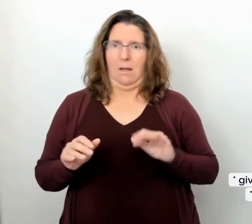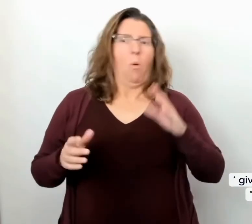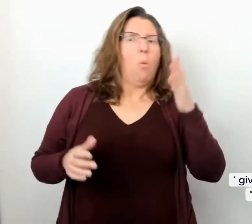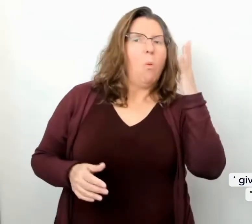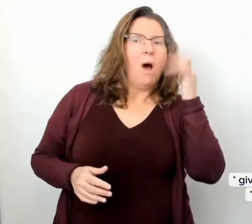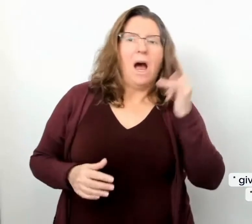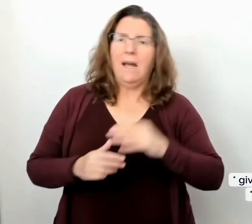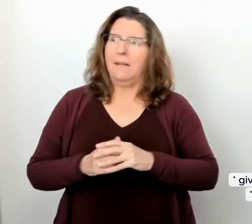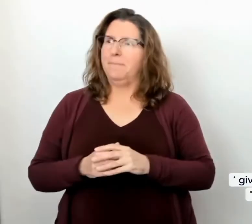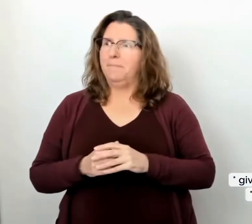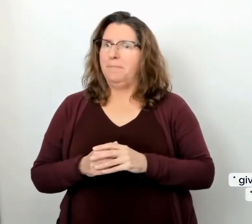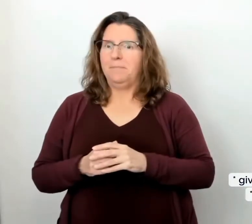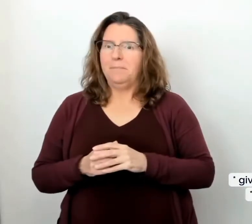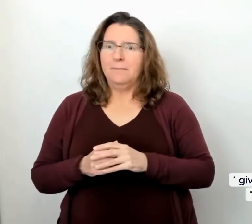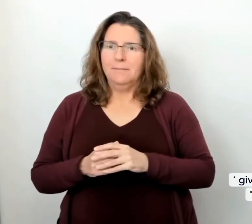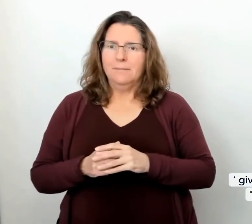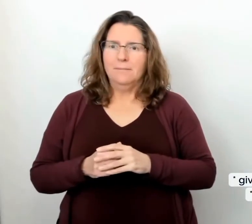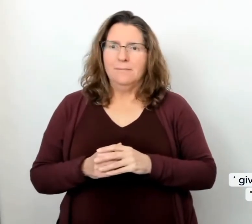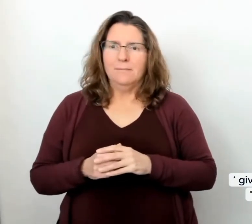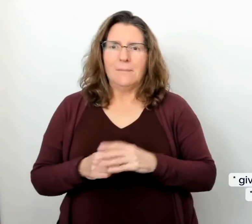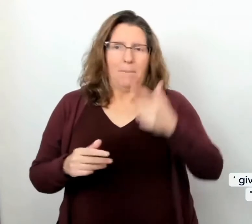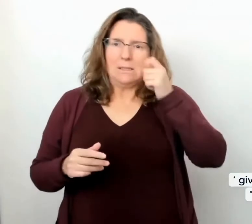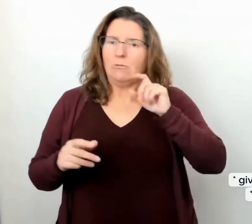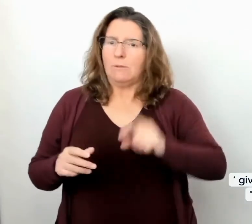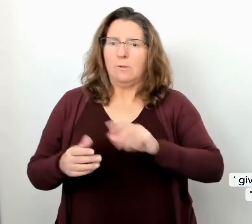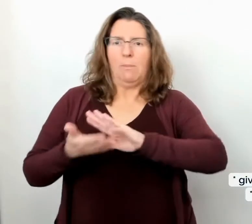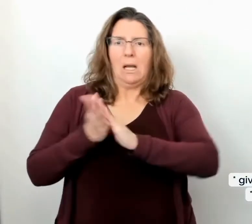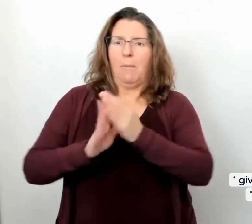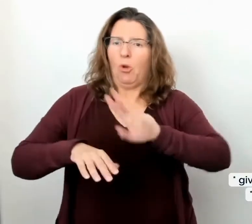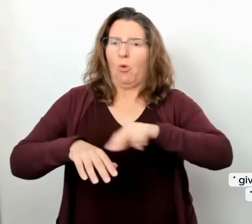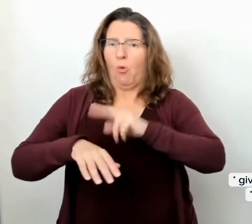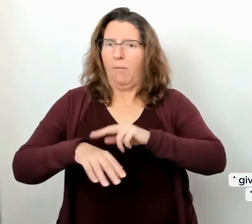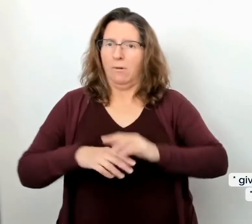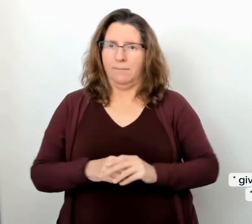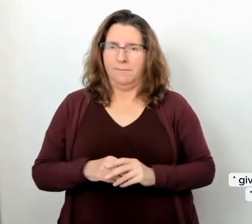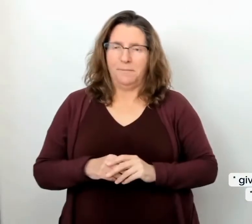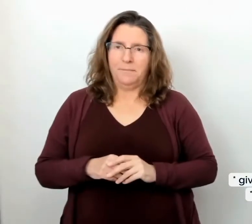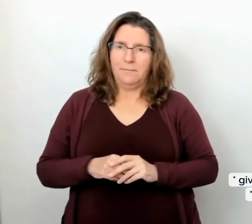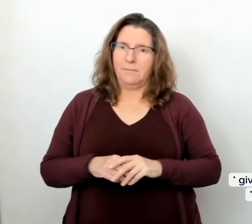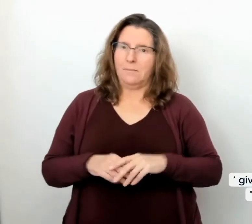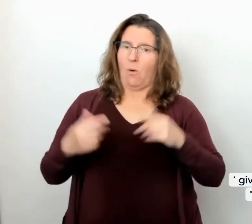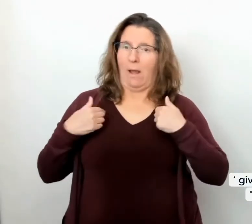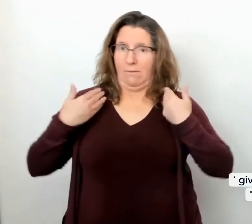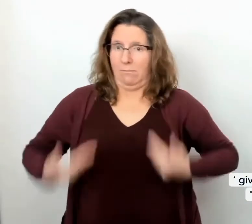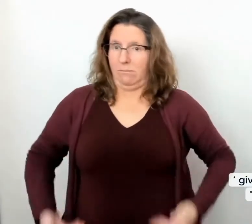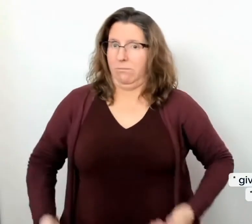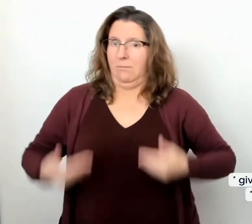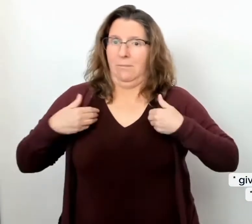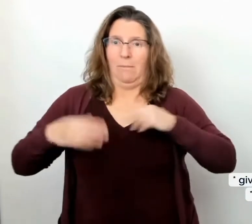I had to! I had to if I wanted to pas as "normal." For me I had been taught to try to look normal and to seem normal.